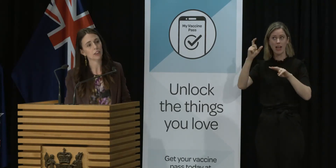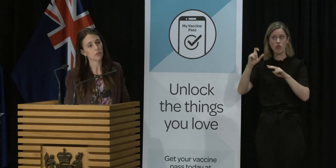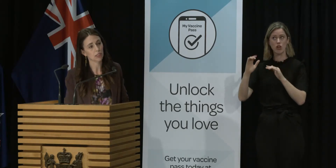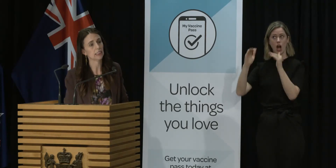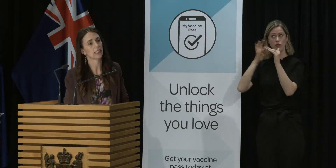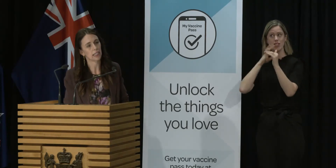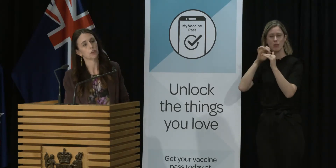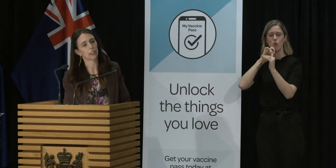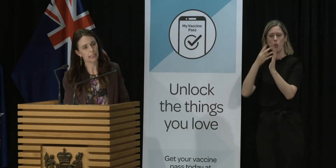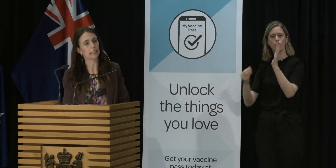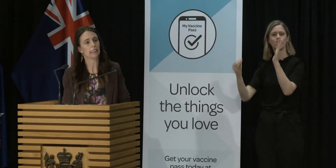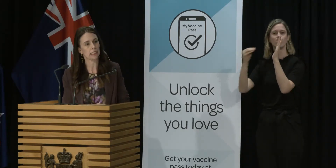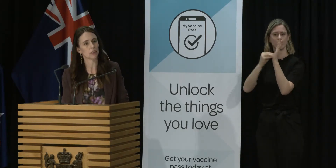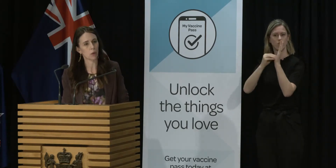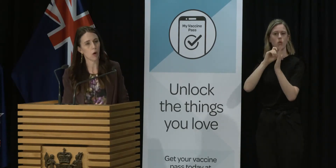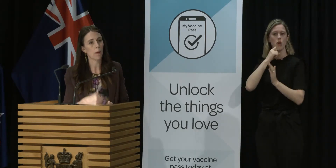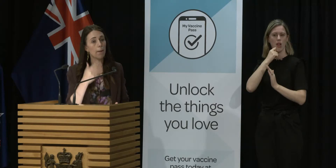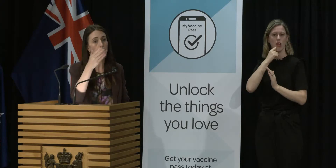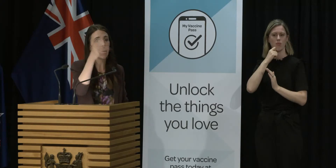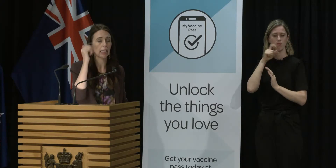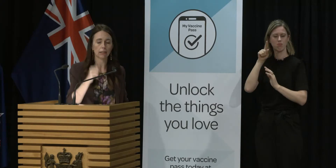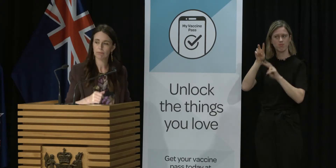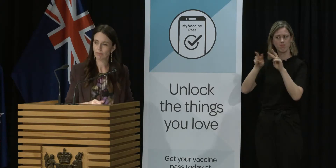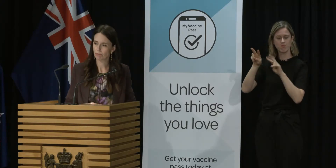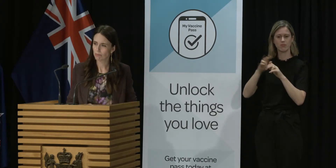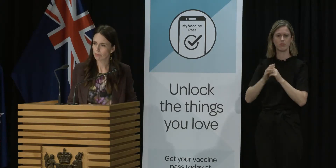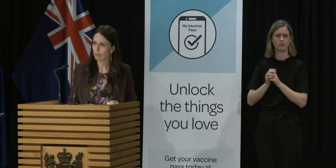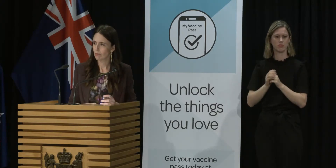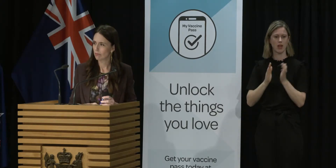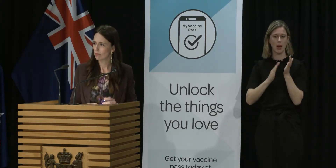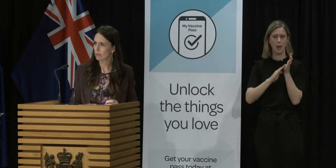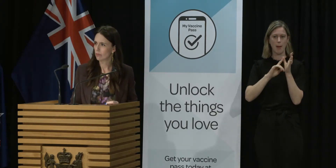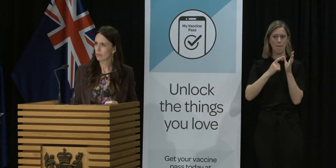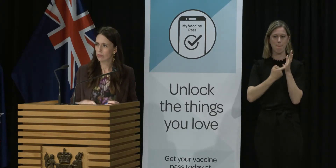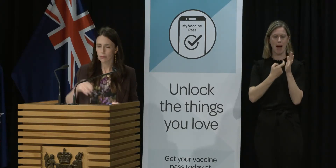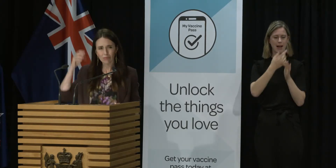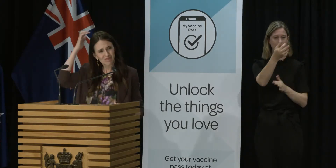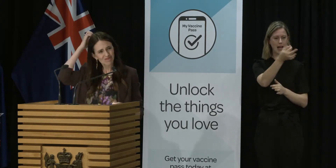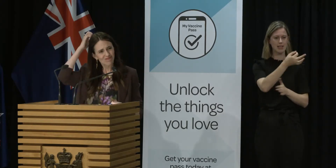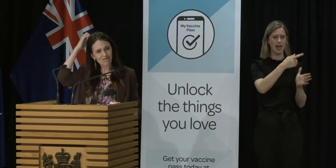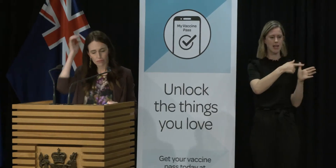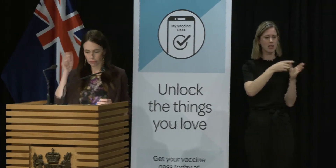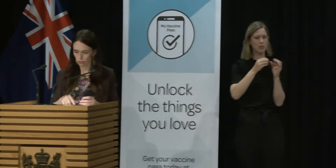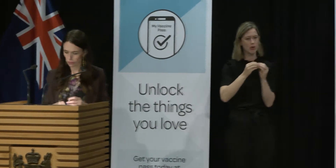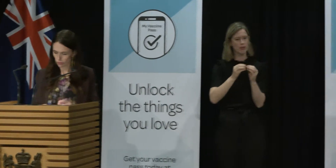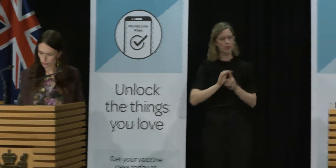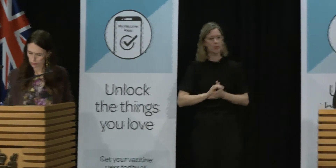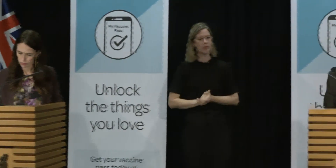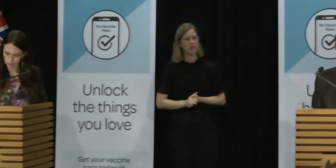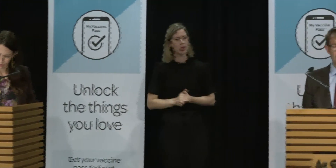mind that we will continue to review whether or not any other countries need to be added to